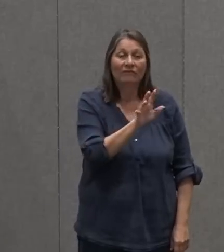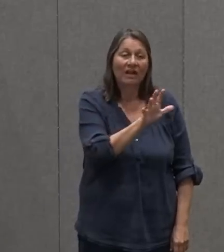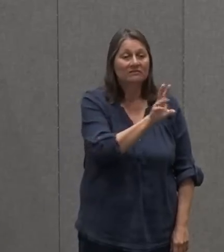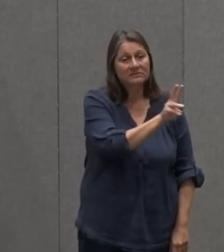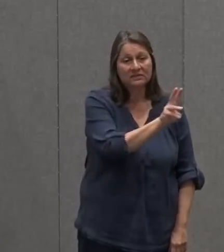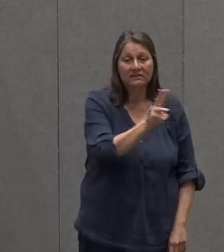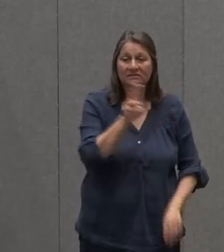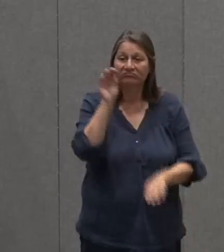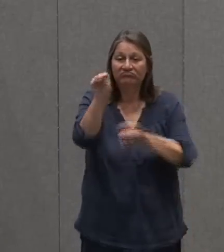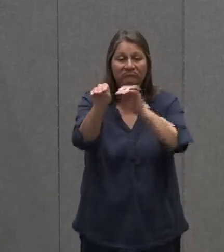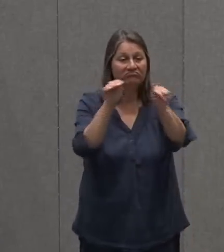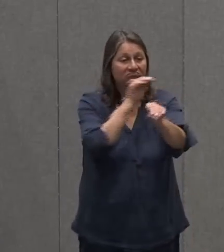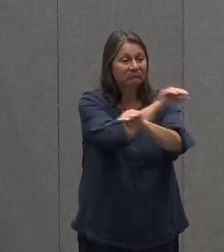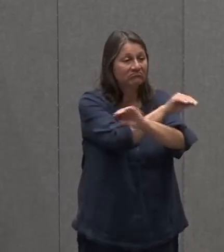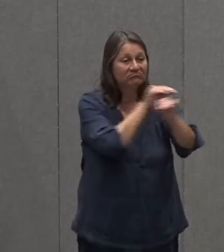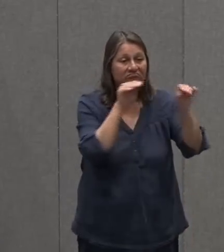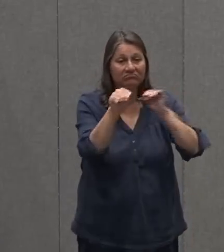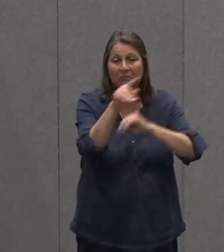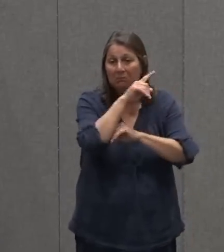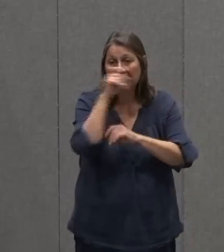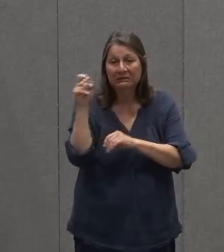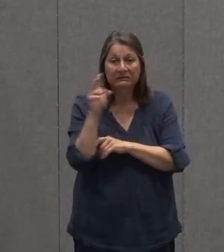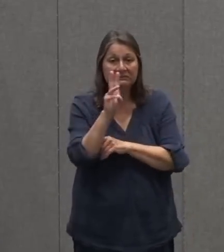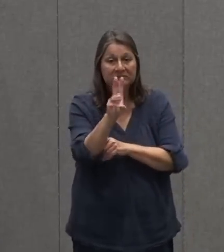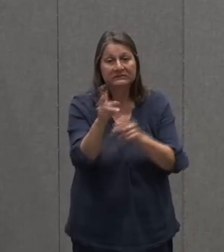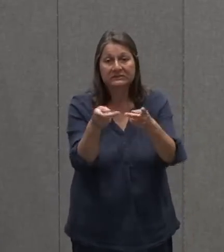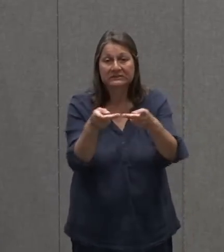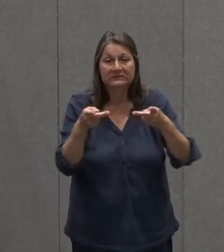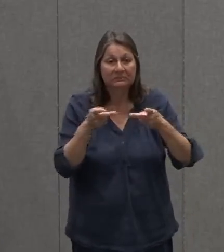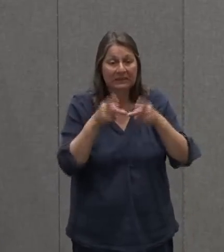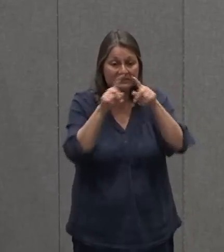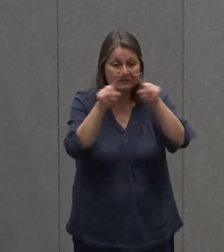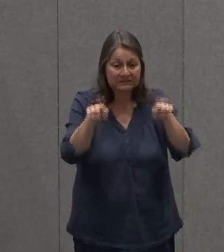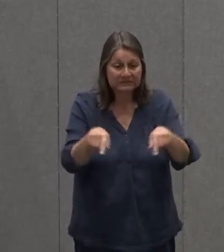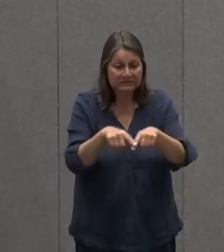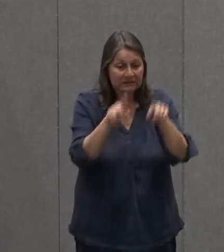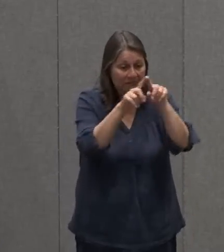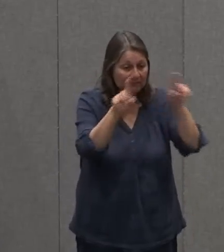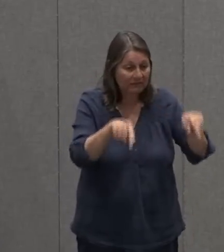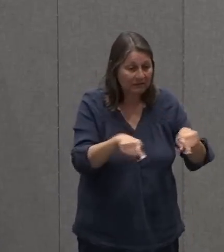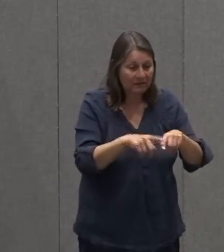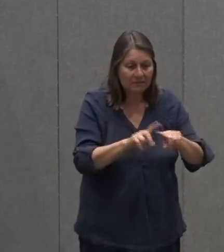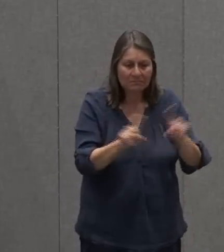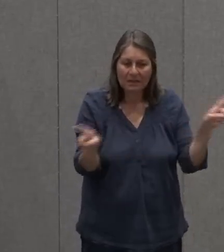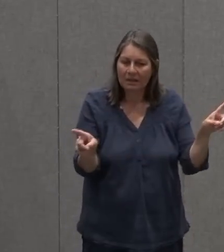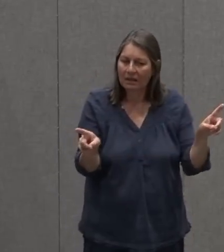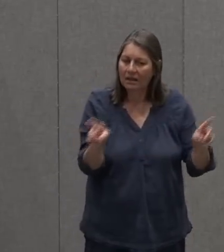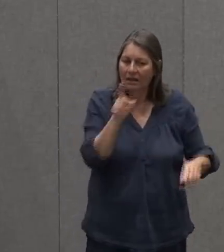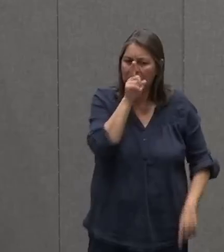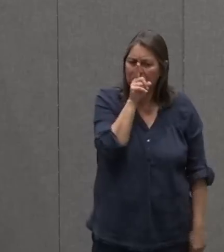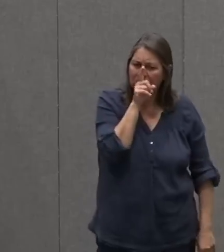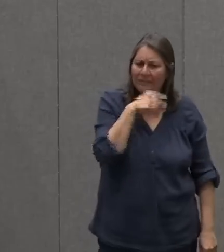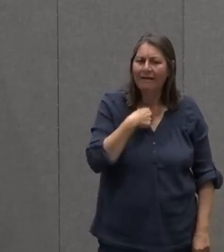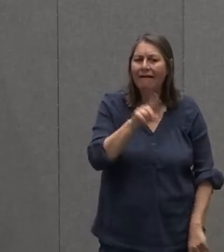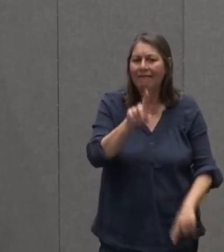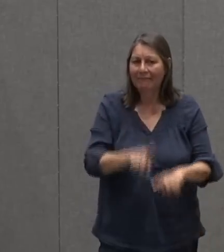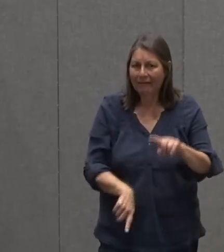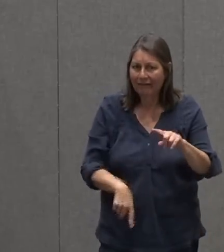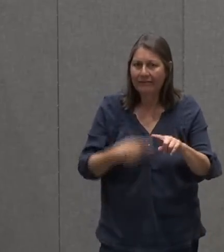in those numbers 'cause I have six spaces there but then as I kind of looked at the problem, I thought, no. I've got to be a little more strategic